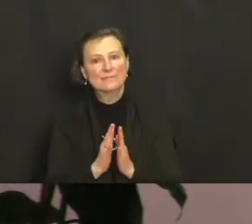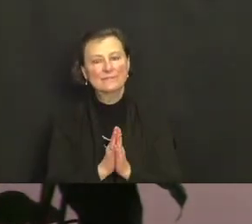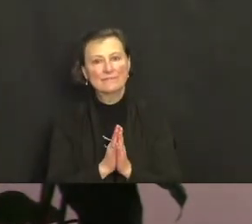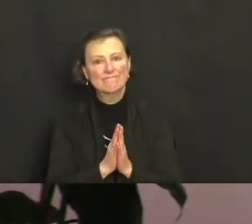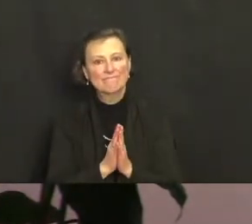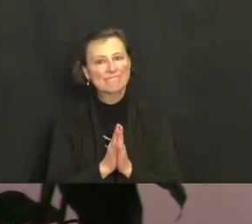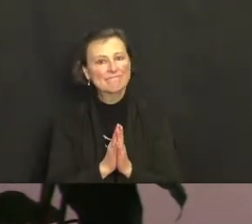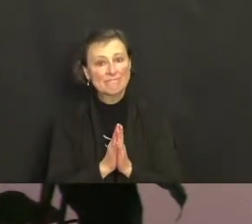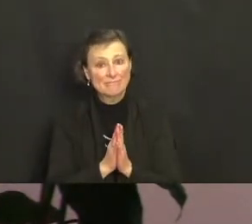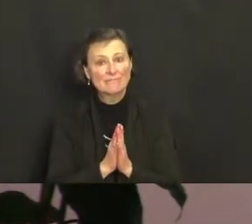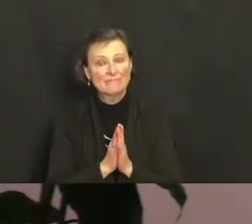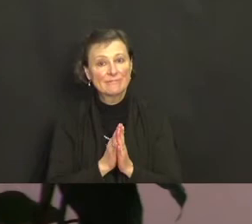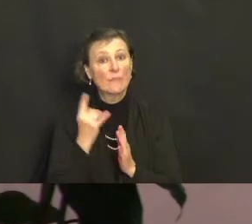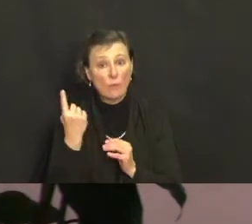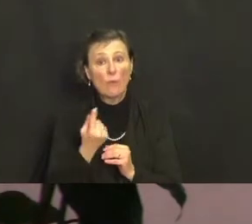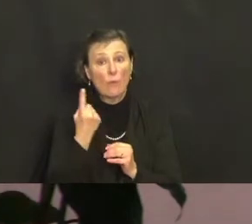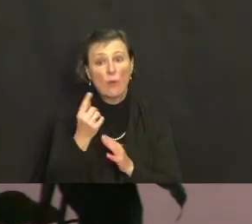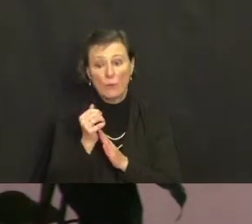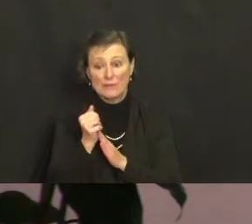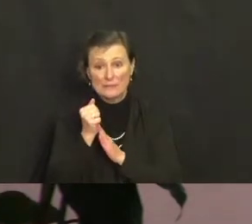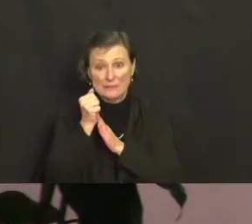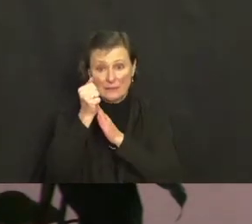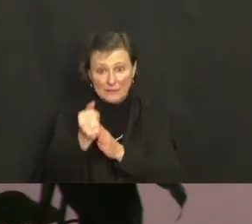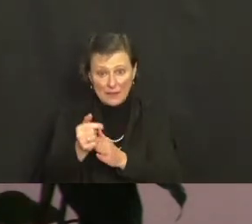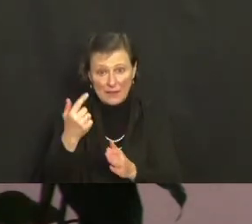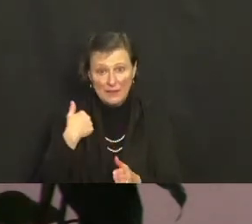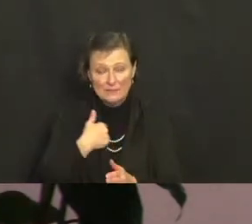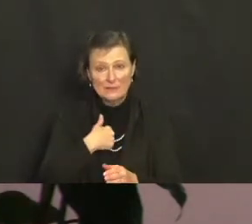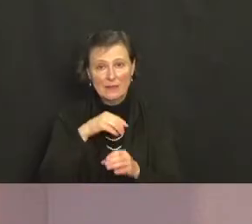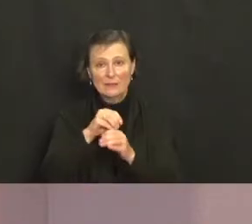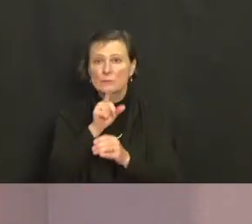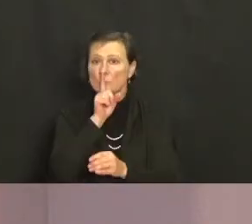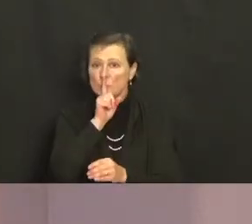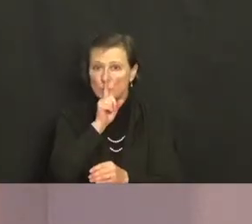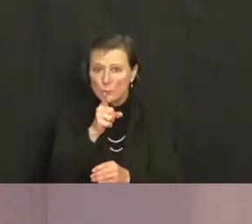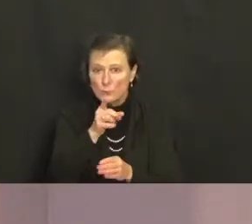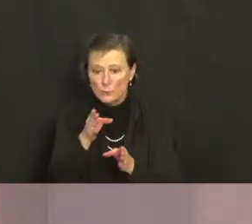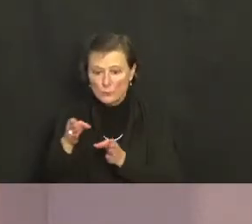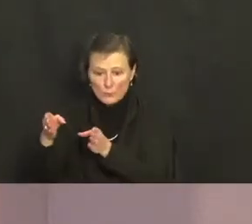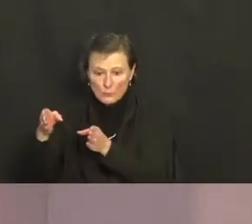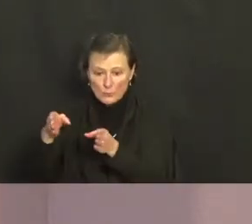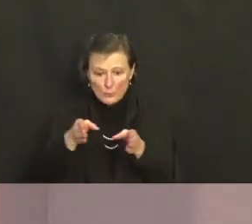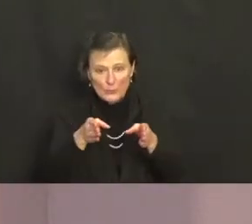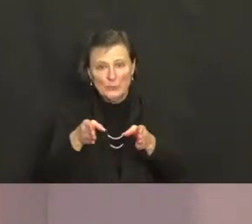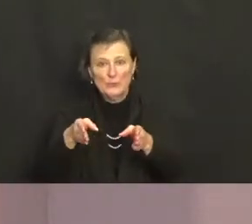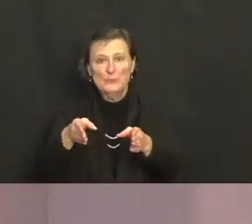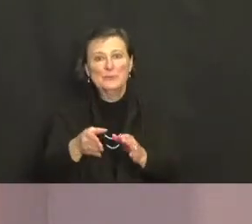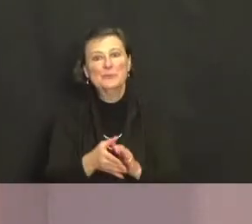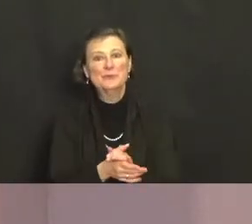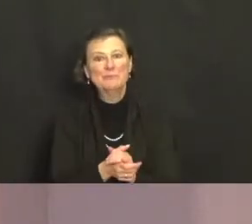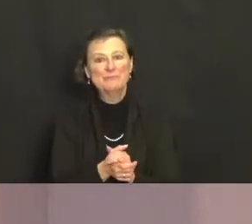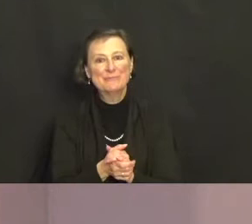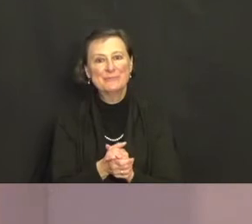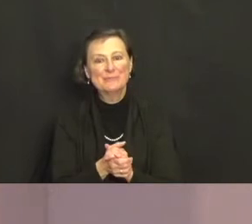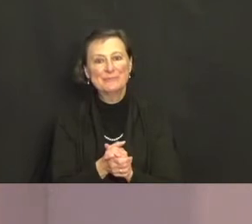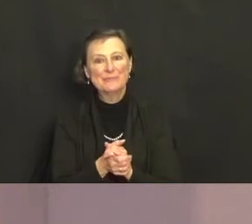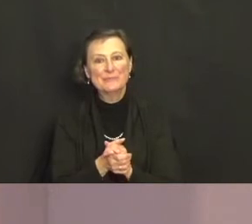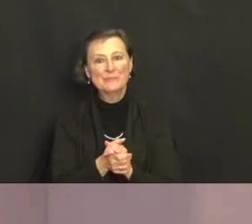It always guides us in the true direction.